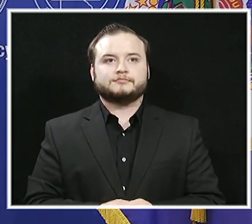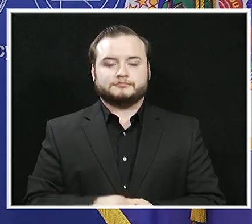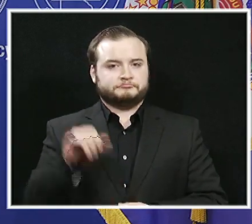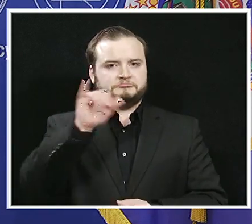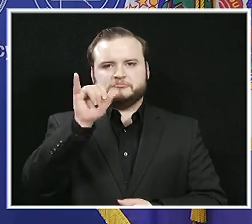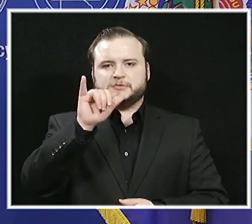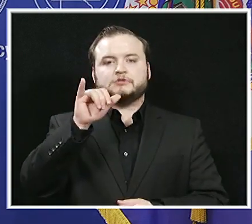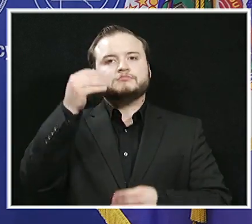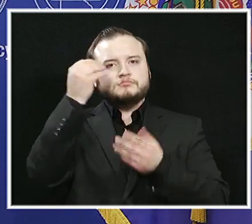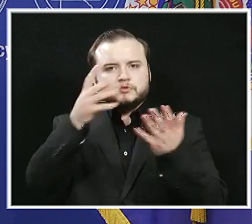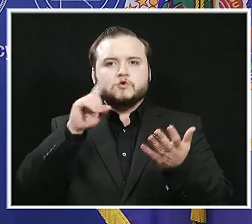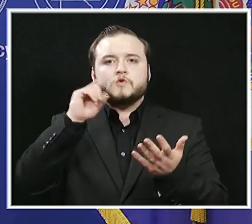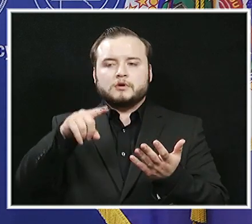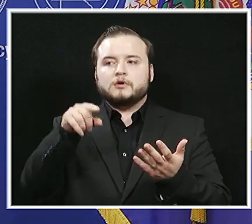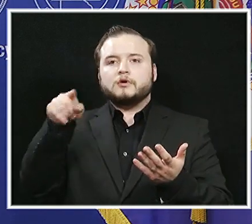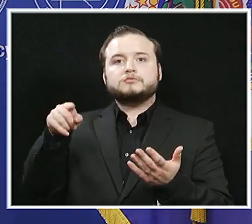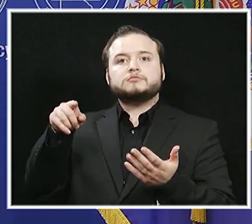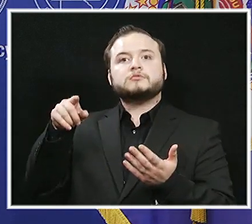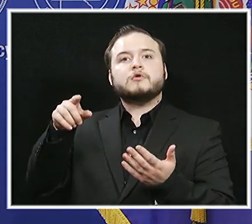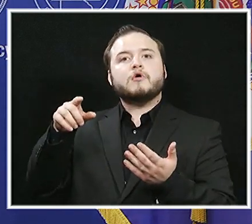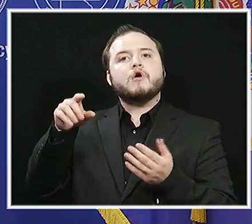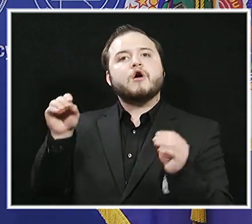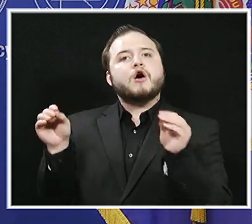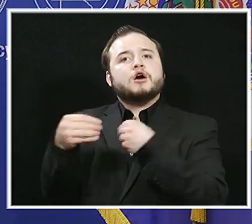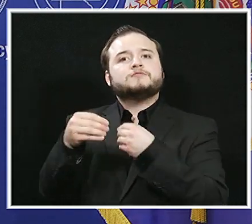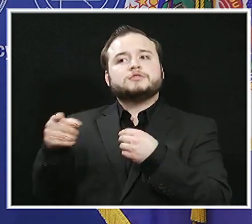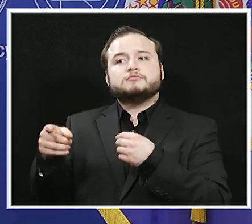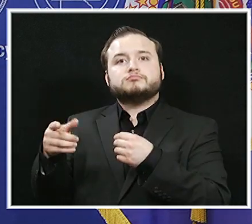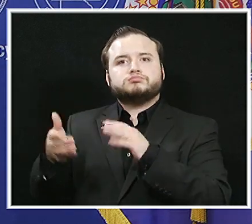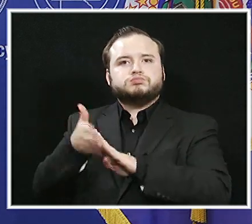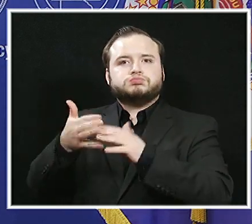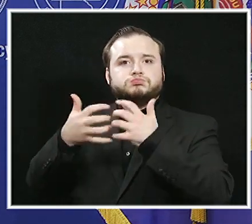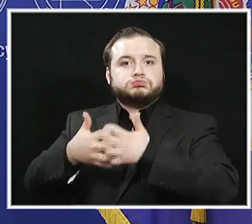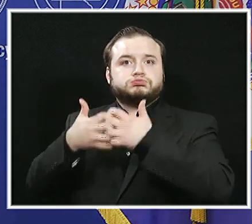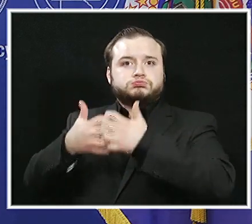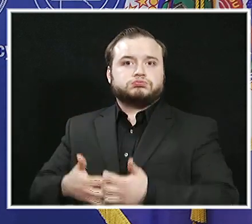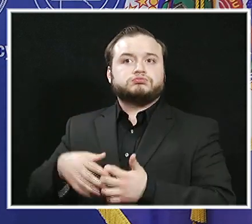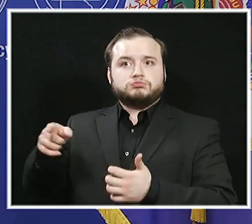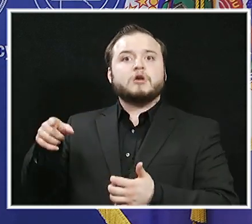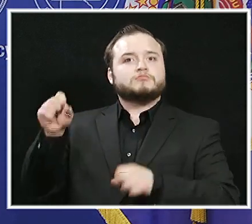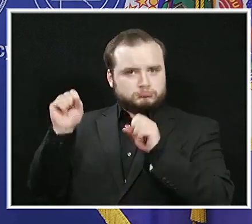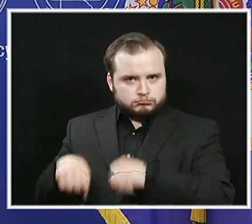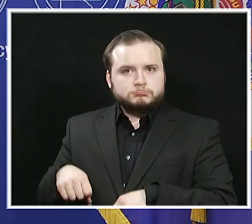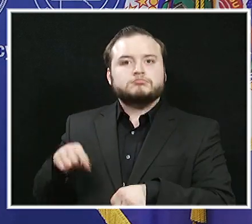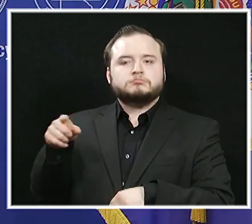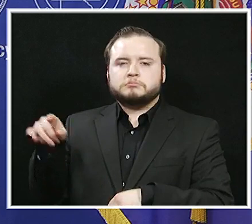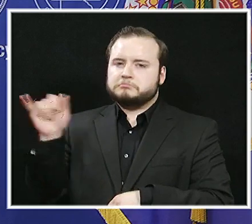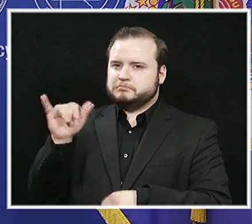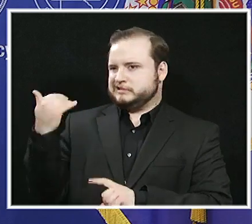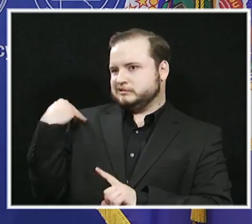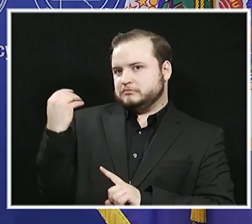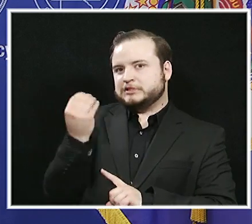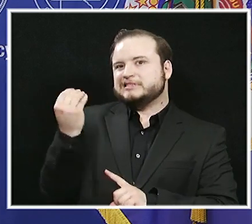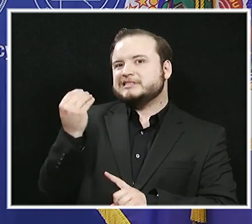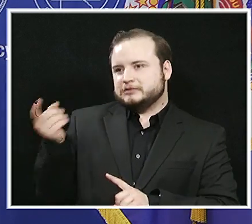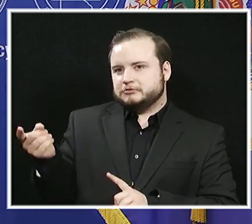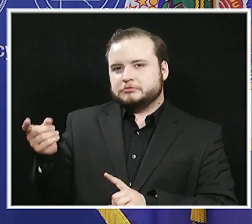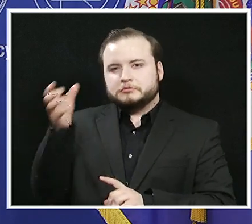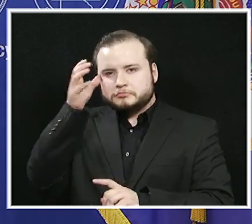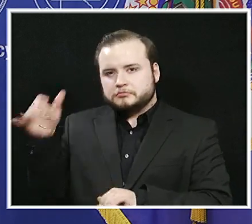individual services to customers. Similar to the order that we did earlier for industry manufacturers and offices, office settings we started